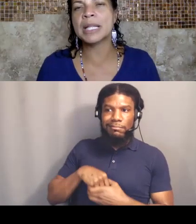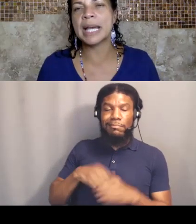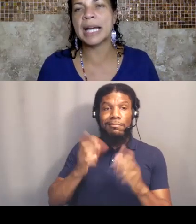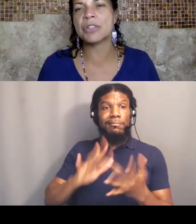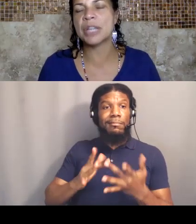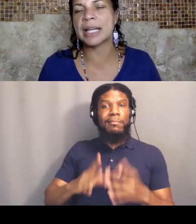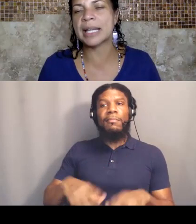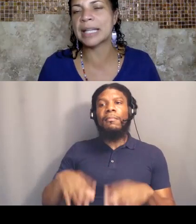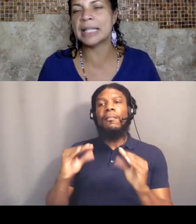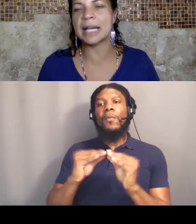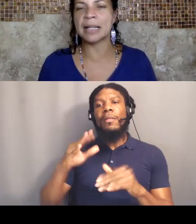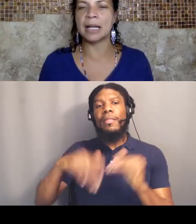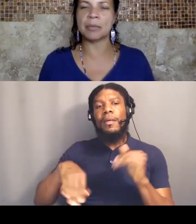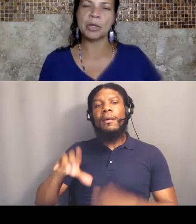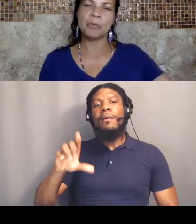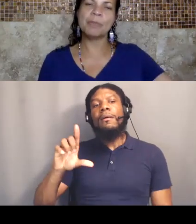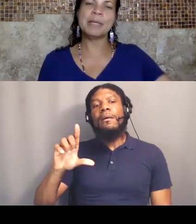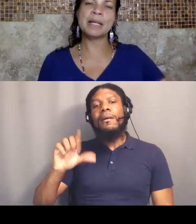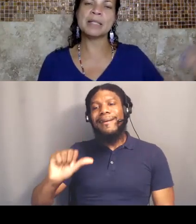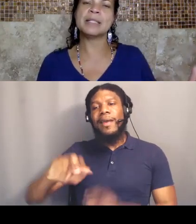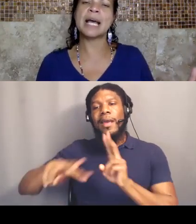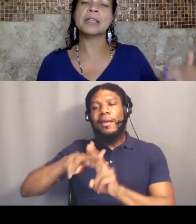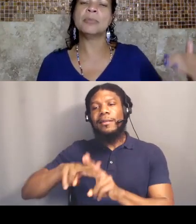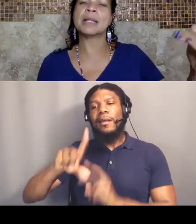morethanahashtagla.com, we've begun to document